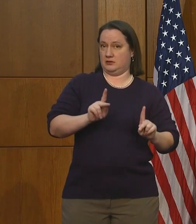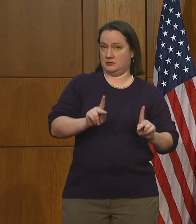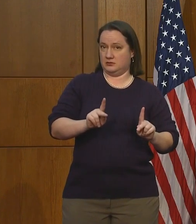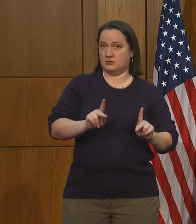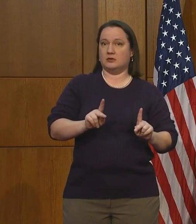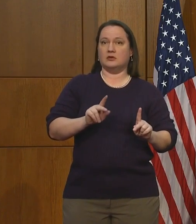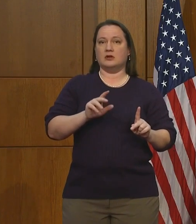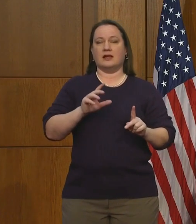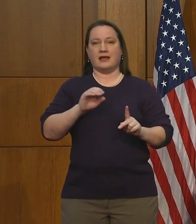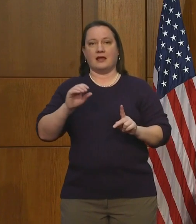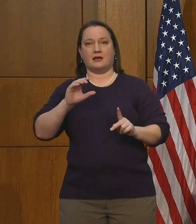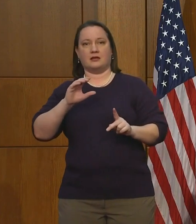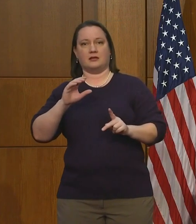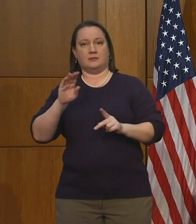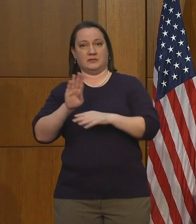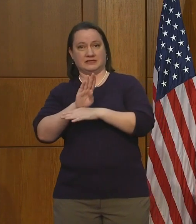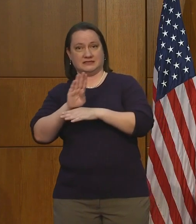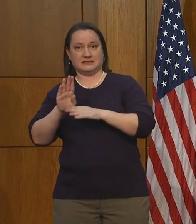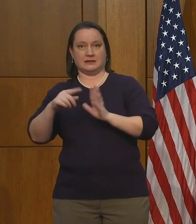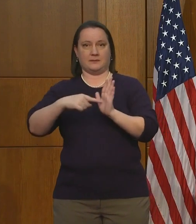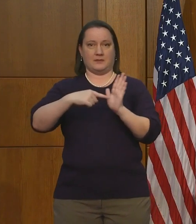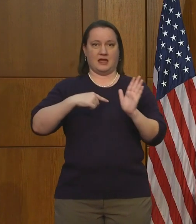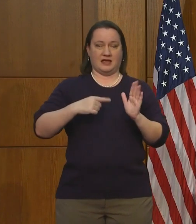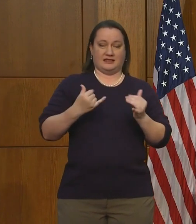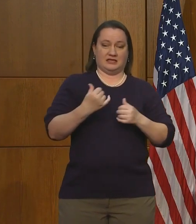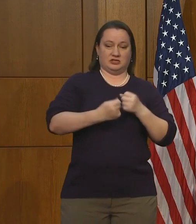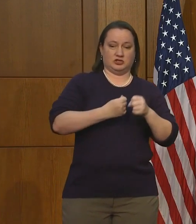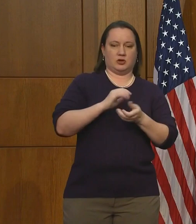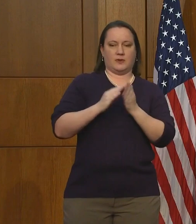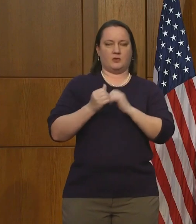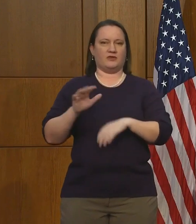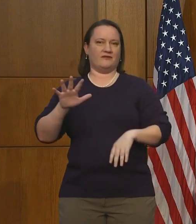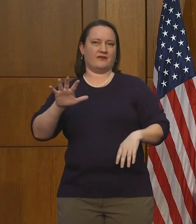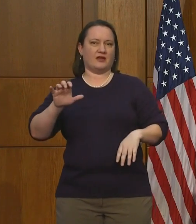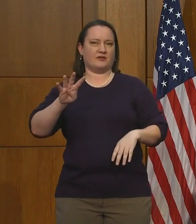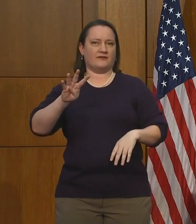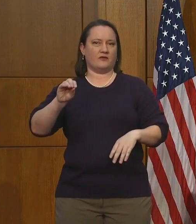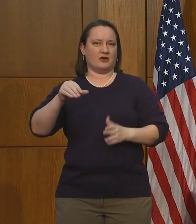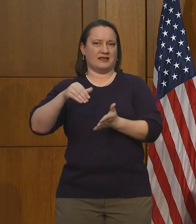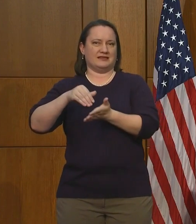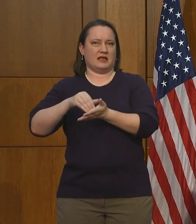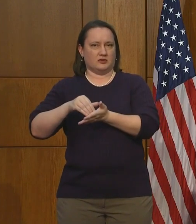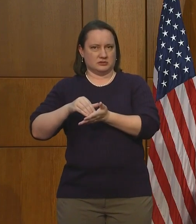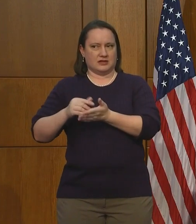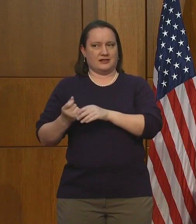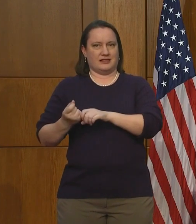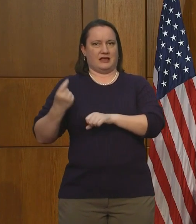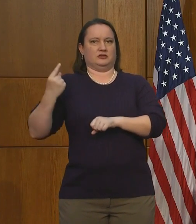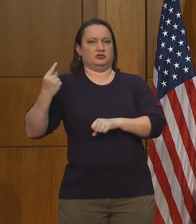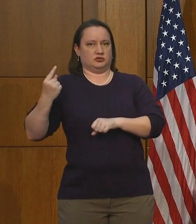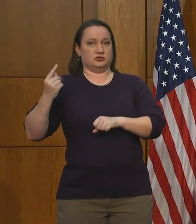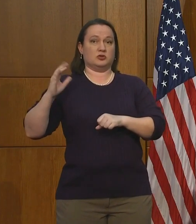AND UP. EIGHTY IF THE ROOM FOR